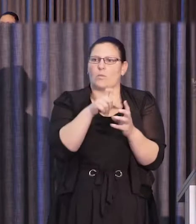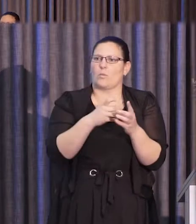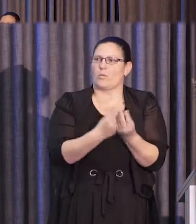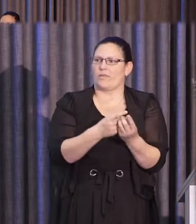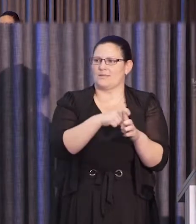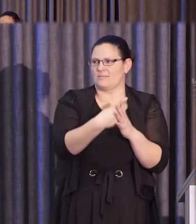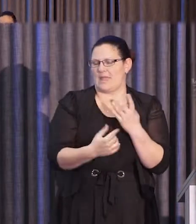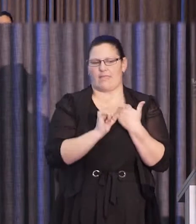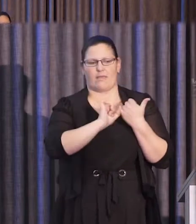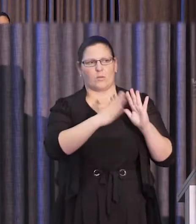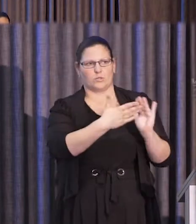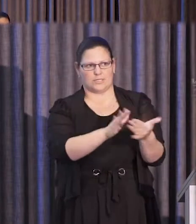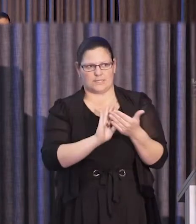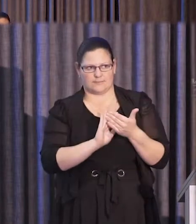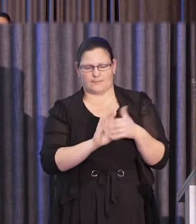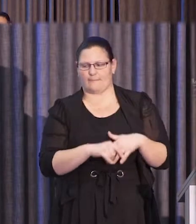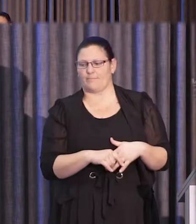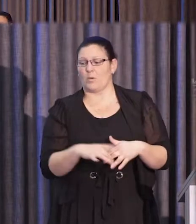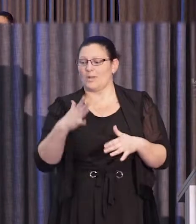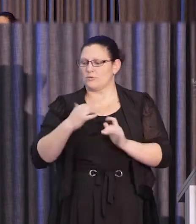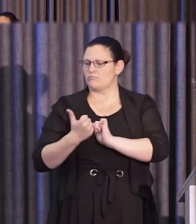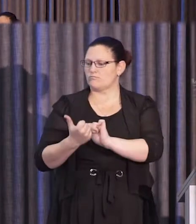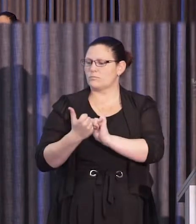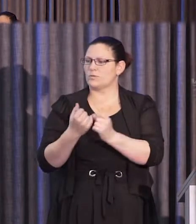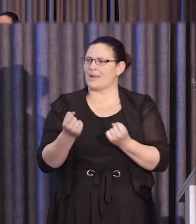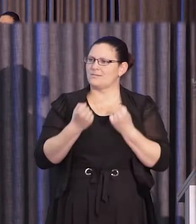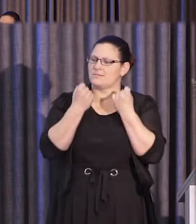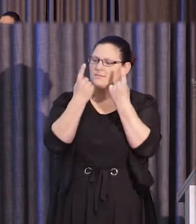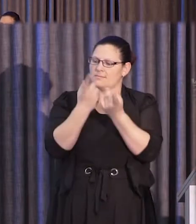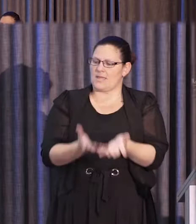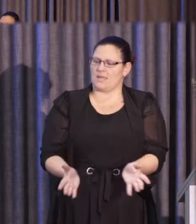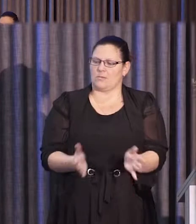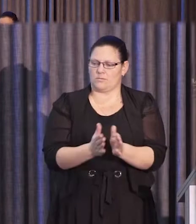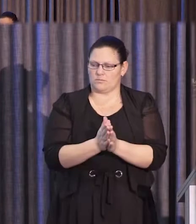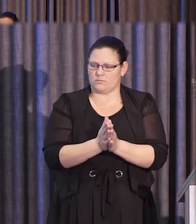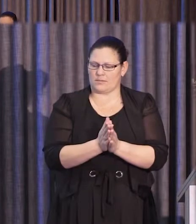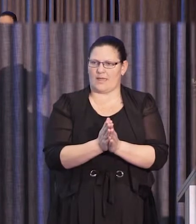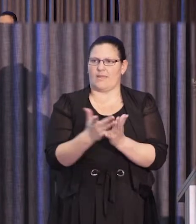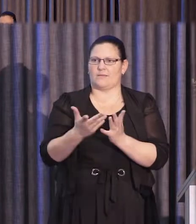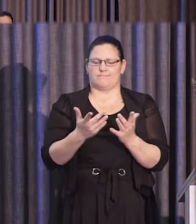We do need to work to get an understanding of what West Australian communities need, co-designing the evidence and the place-based response